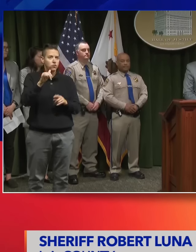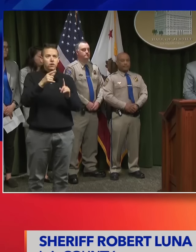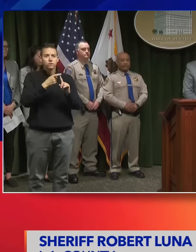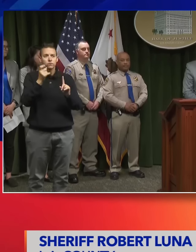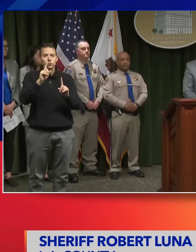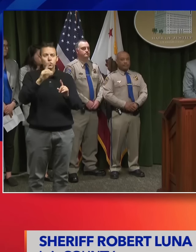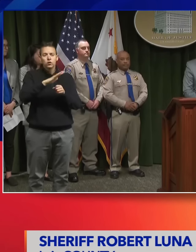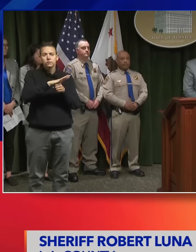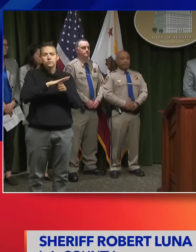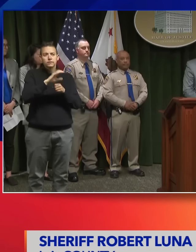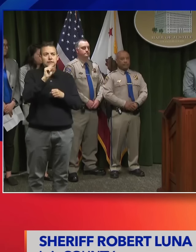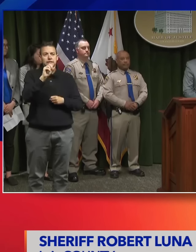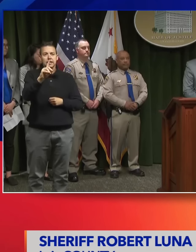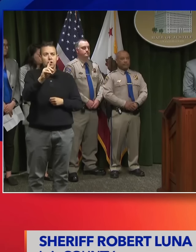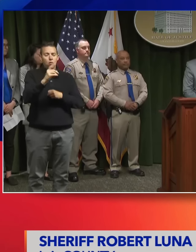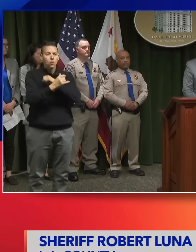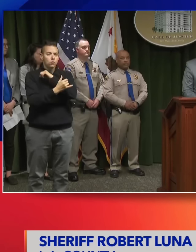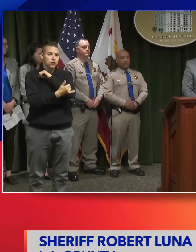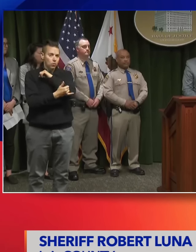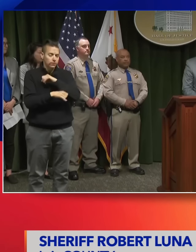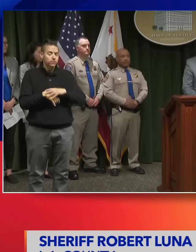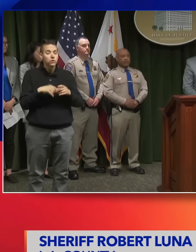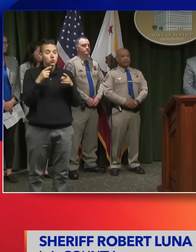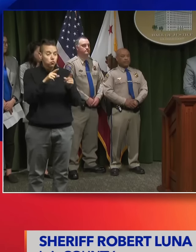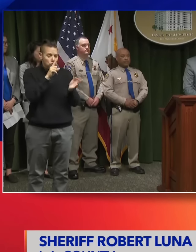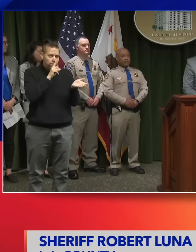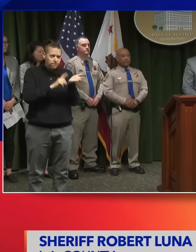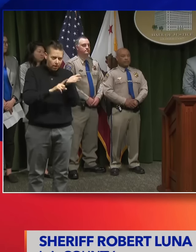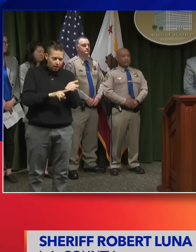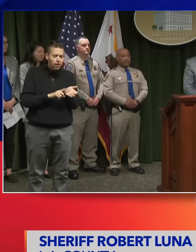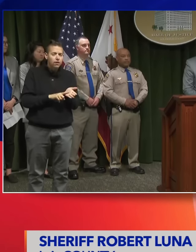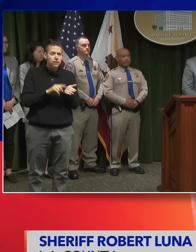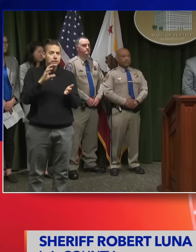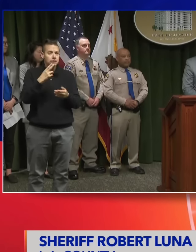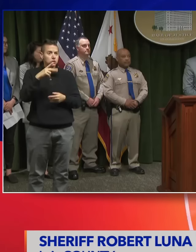RAYMUNDO DURAN. WAS DETAINED BY THE OFFICERS OF THE CHP